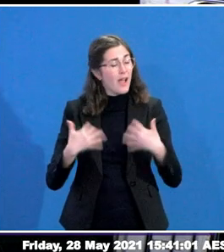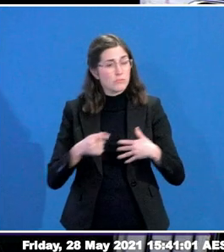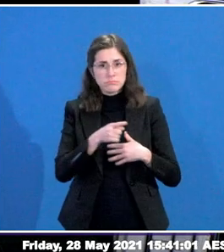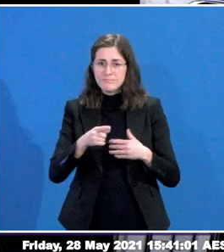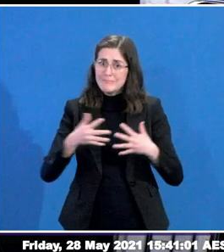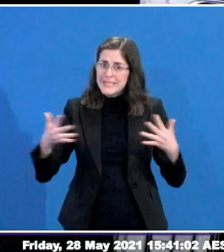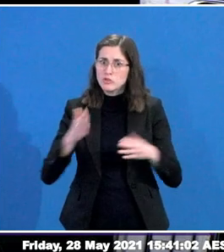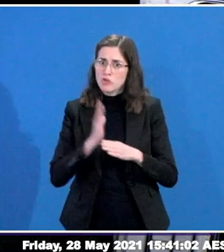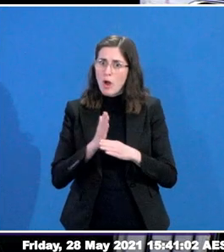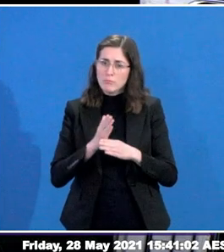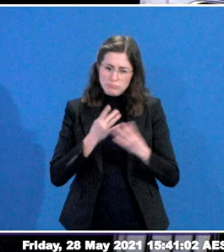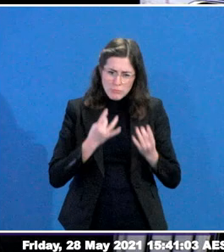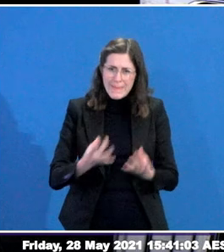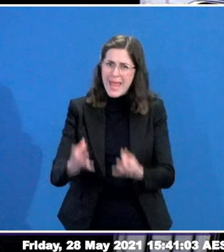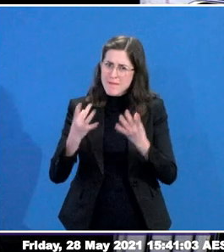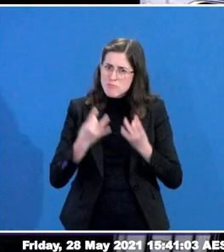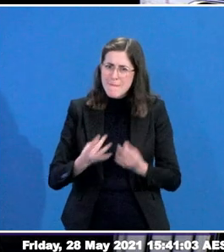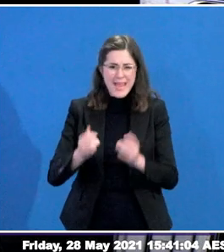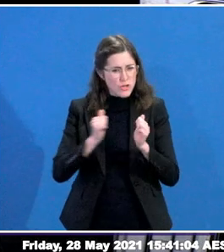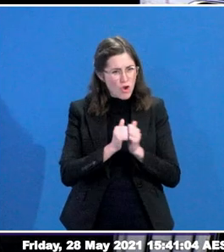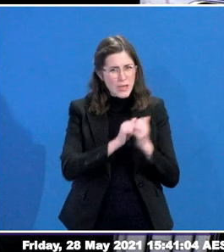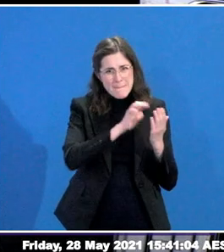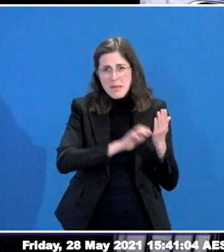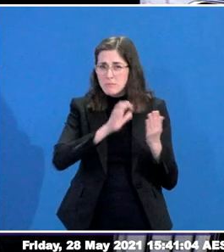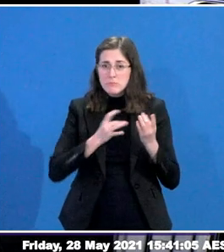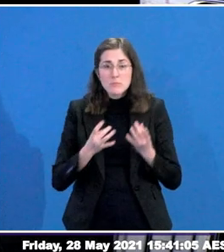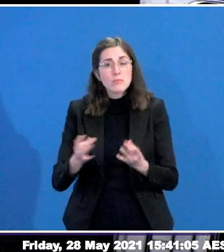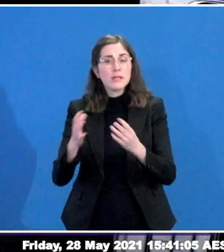by the staff of the Royal Commission, including but not limited to the